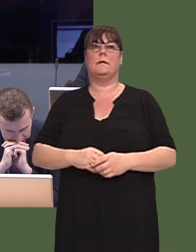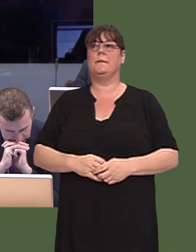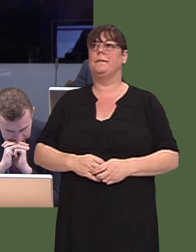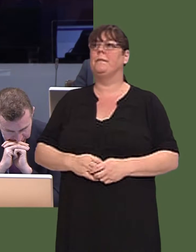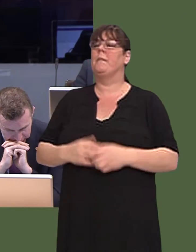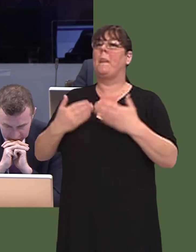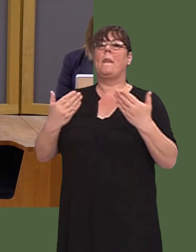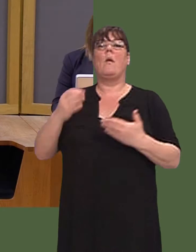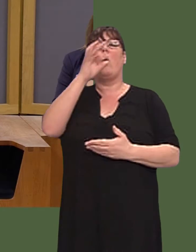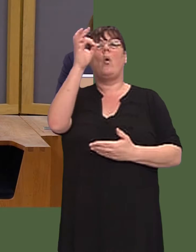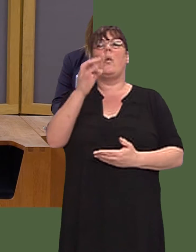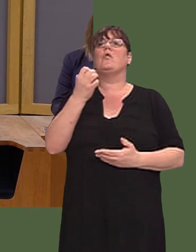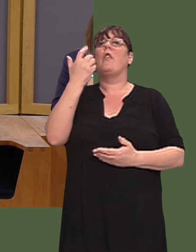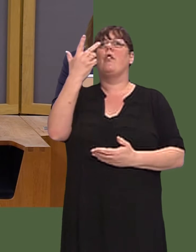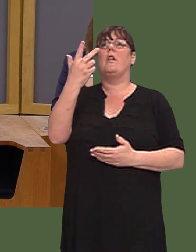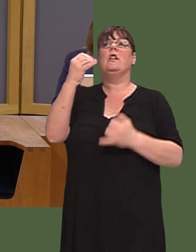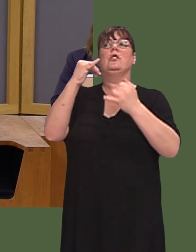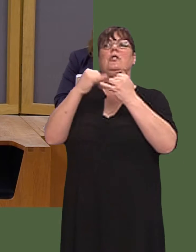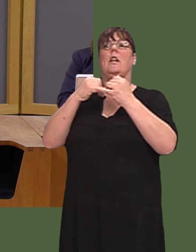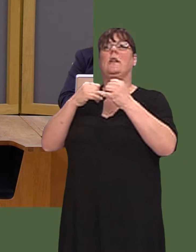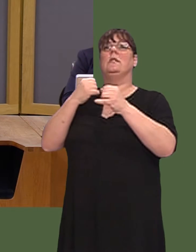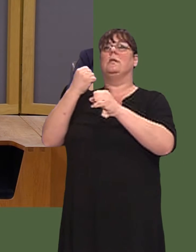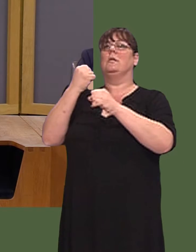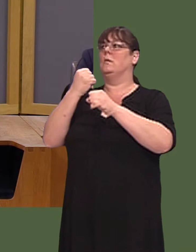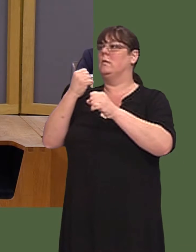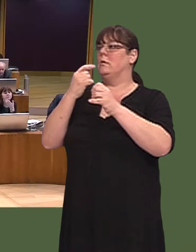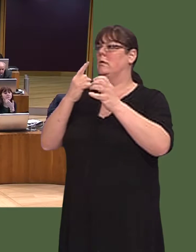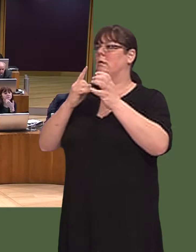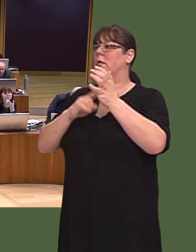Sian Gwenllian: 3.